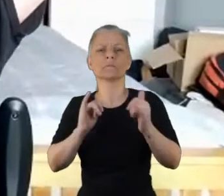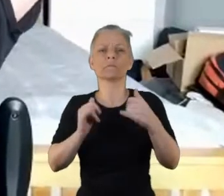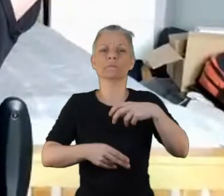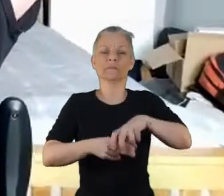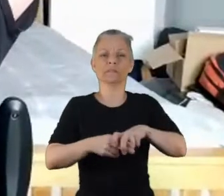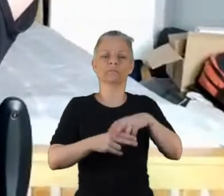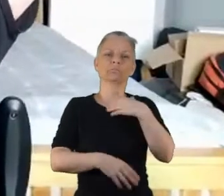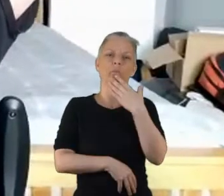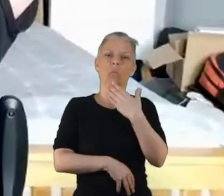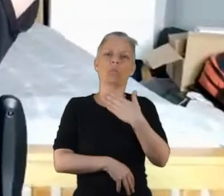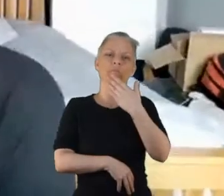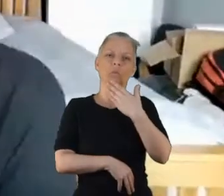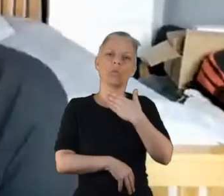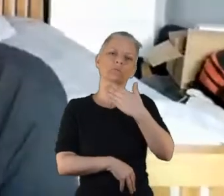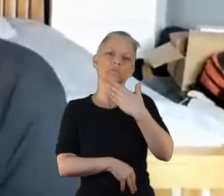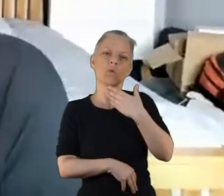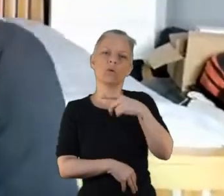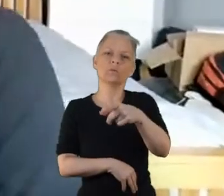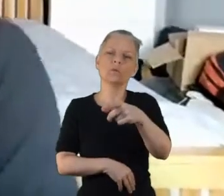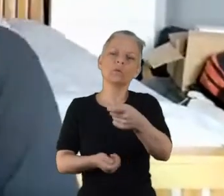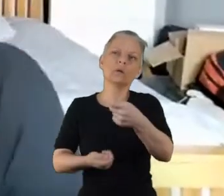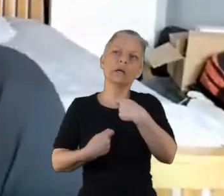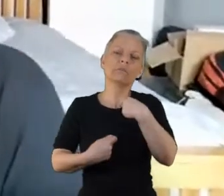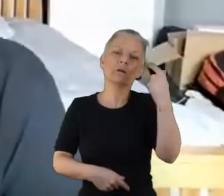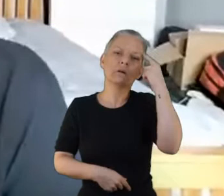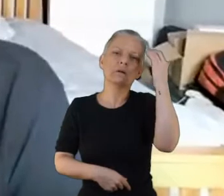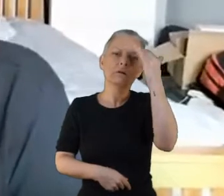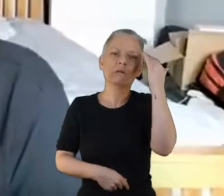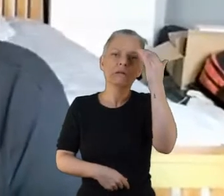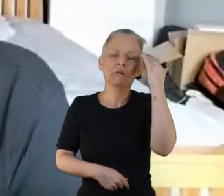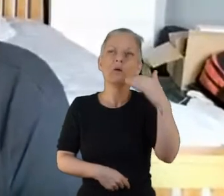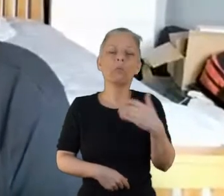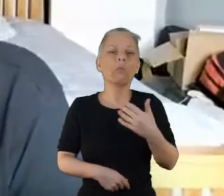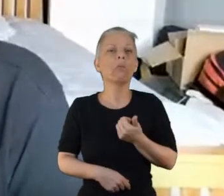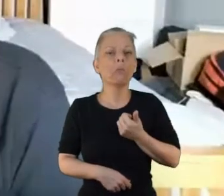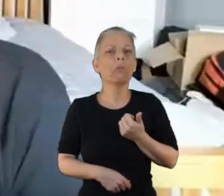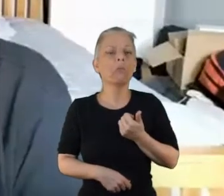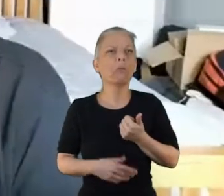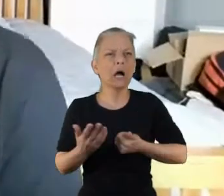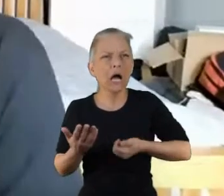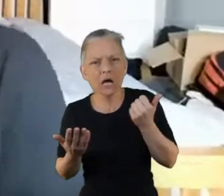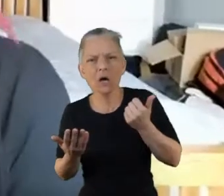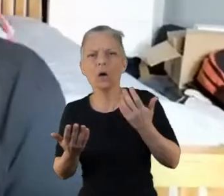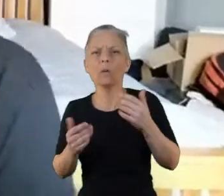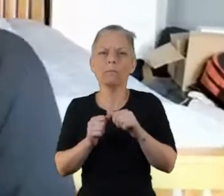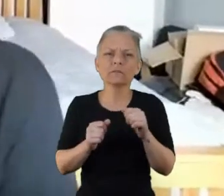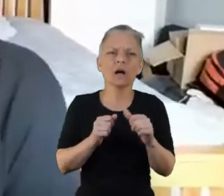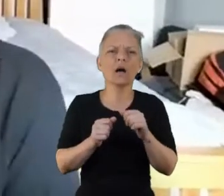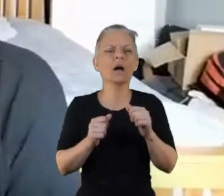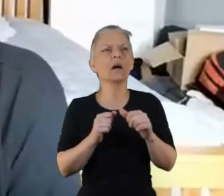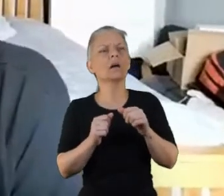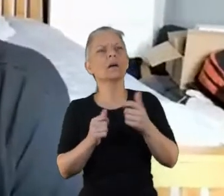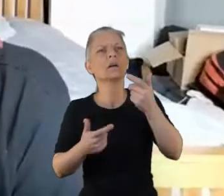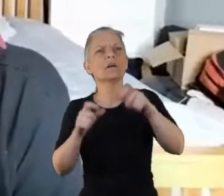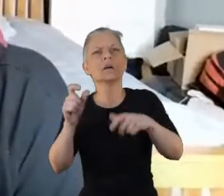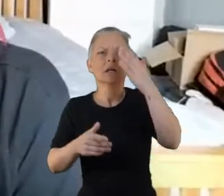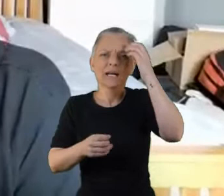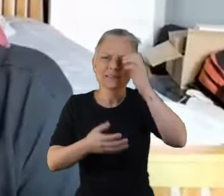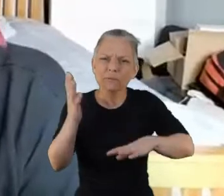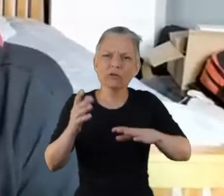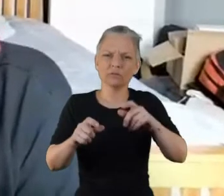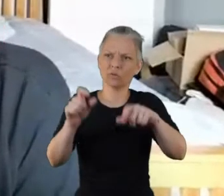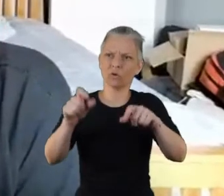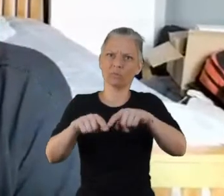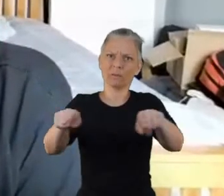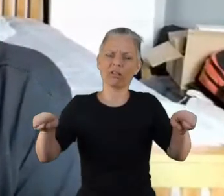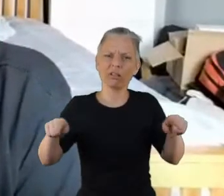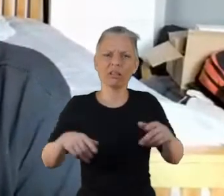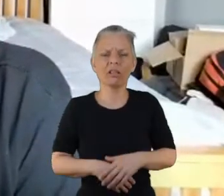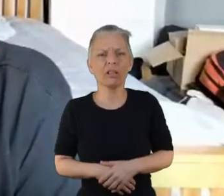I think I think it's worth listening to people who have had the experience of their the a